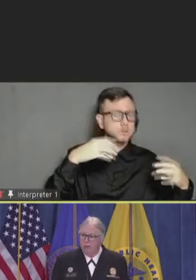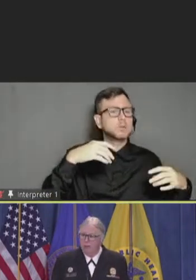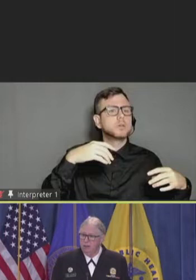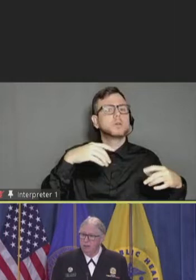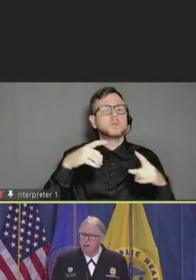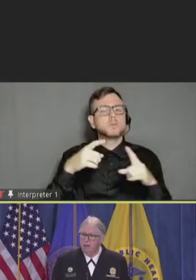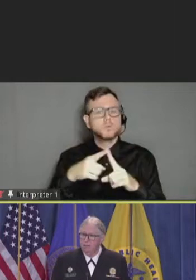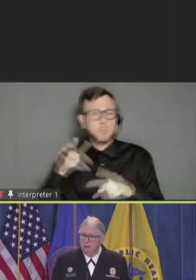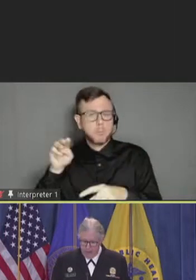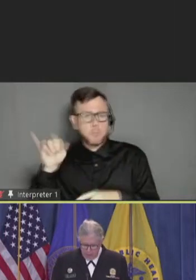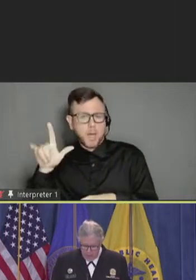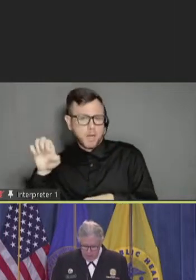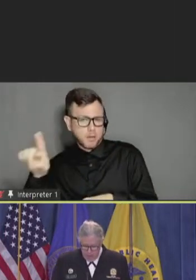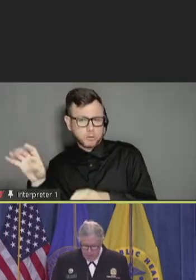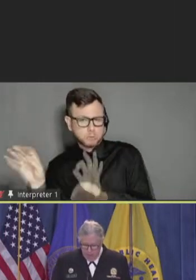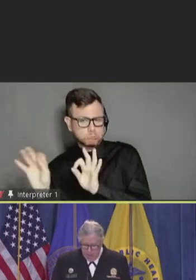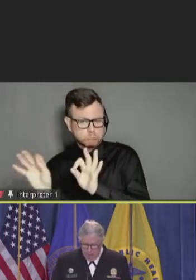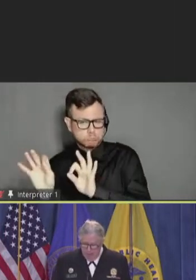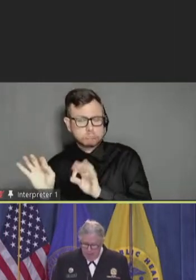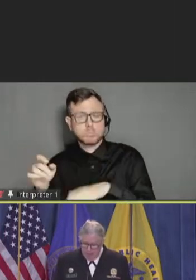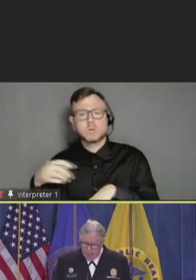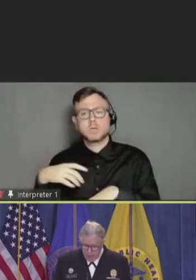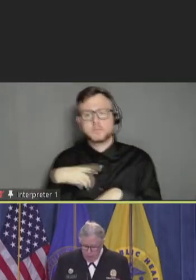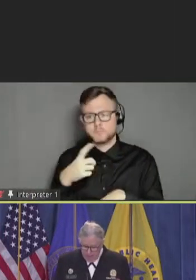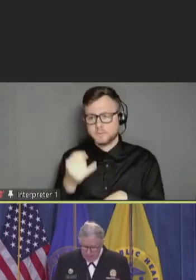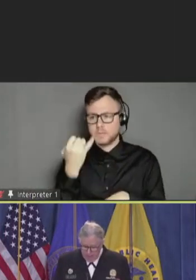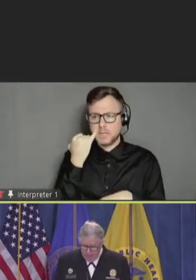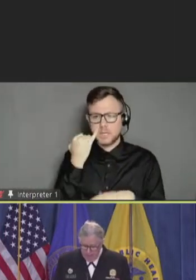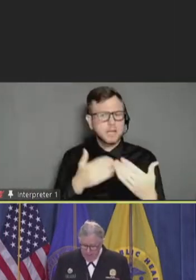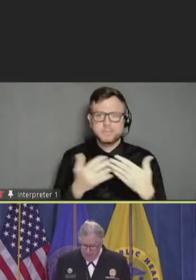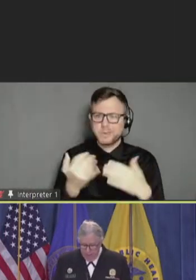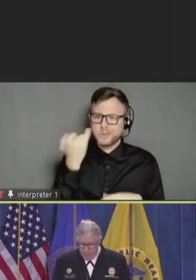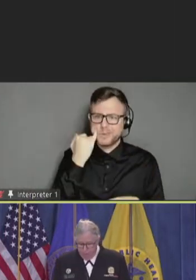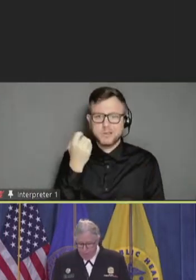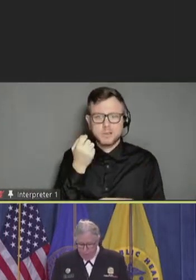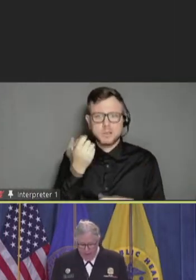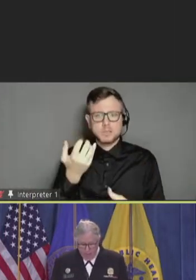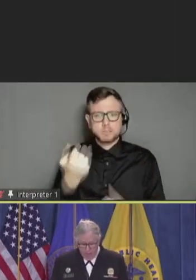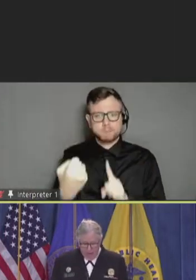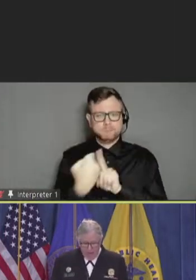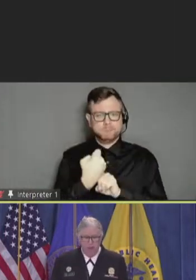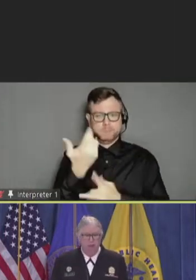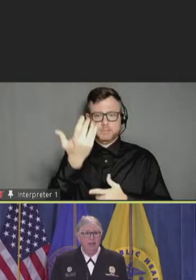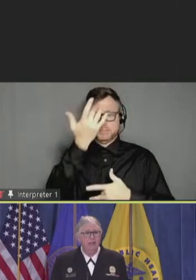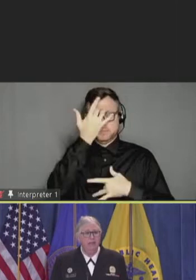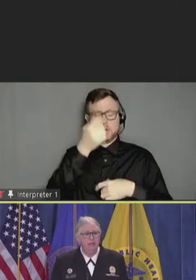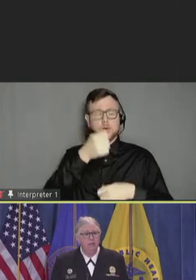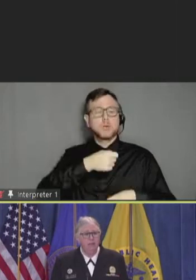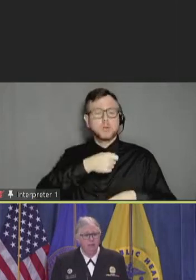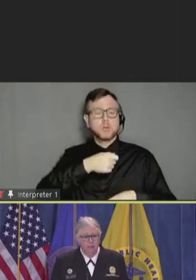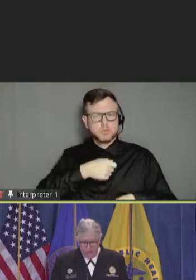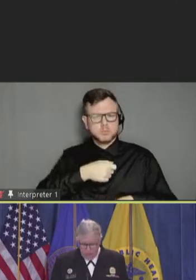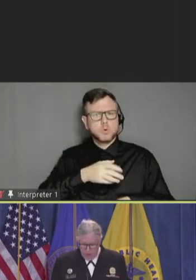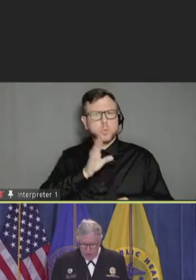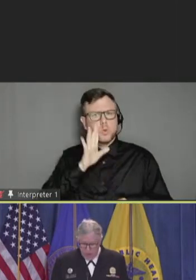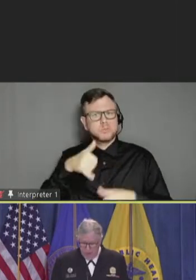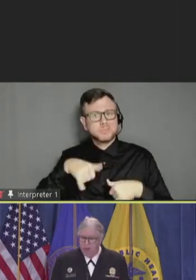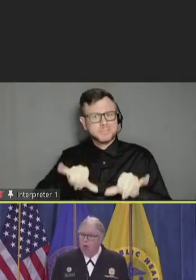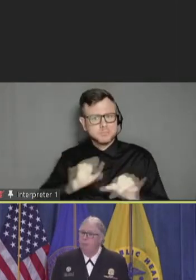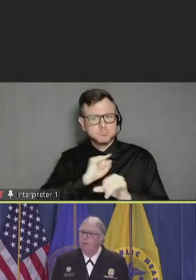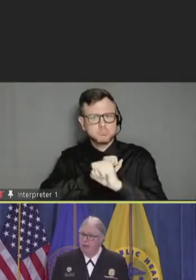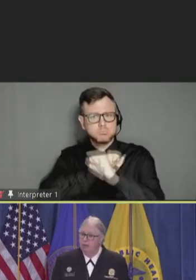Meaning that even if you get sick, they provide protection against serious infection and complications